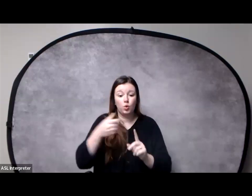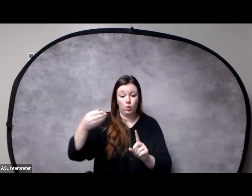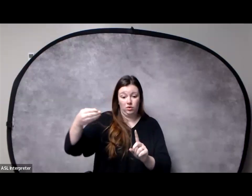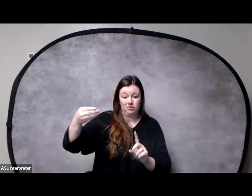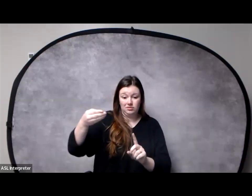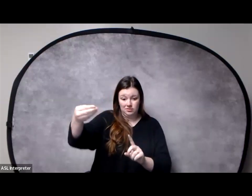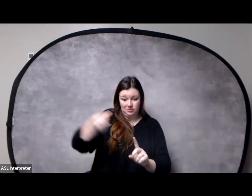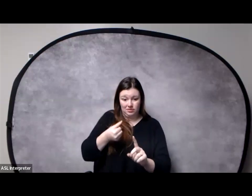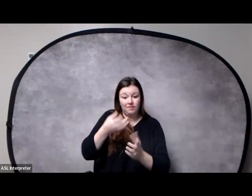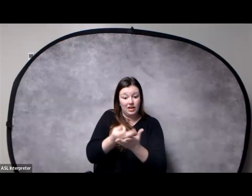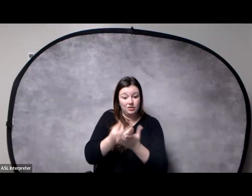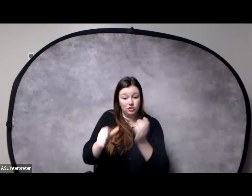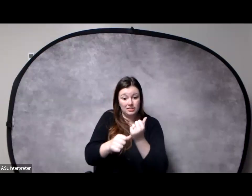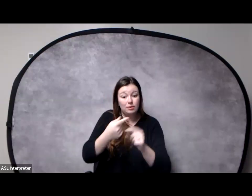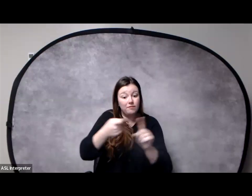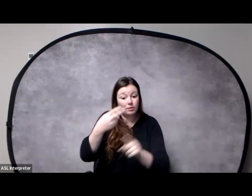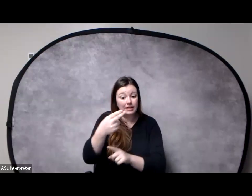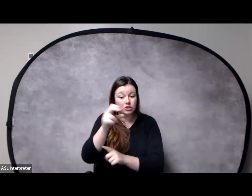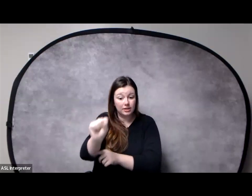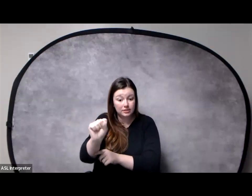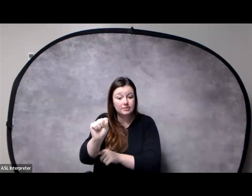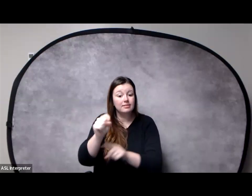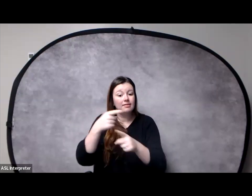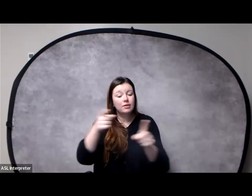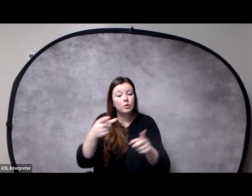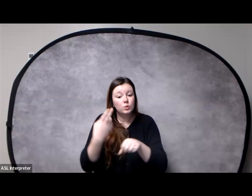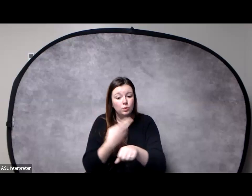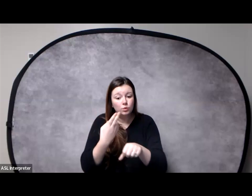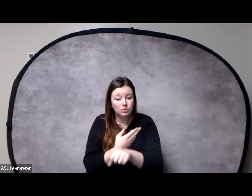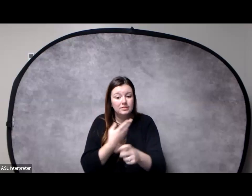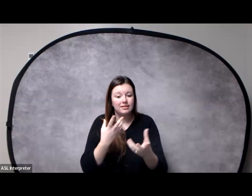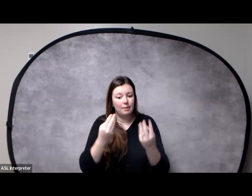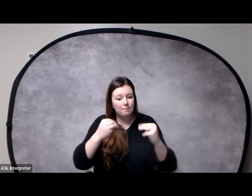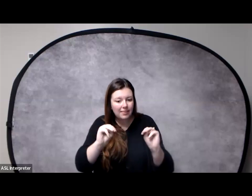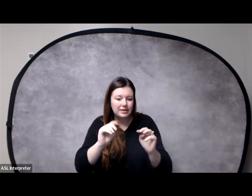when they're providing or withdrawing benefits or services. What does that look like in practice?